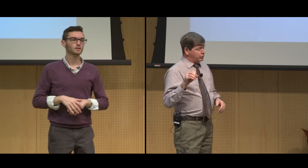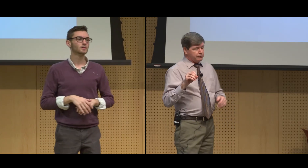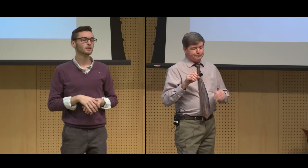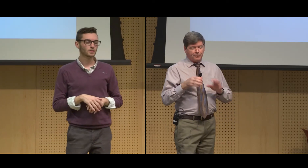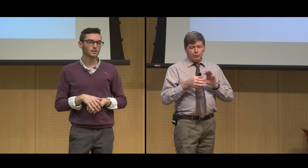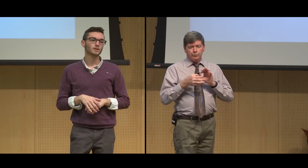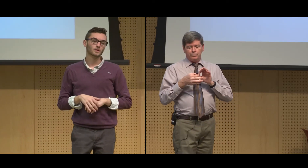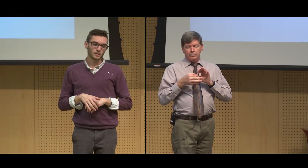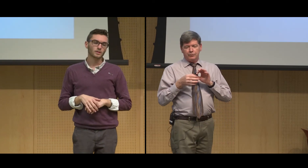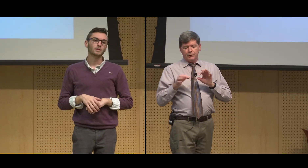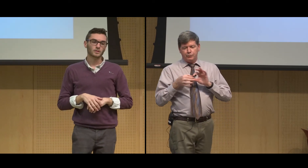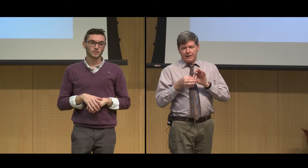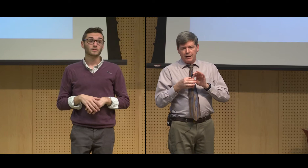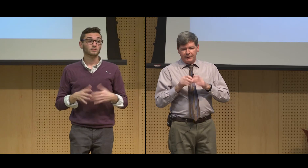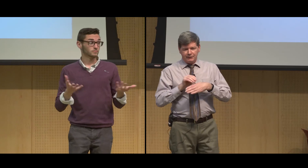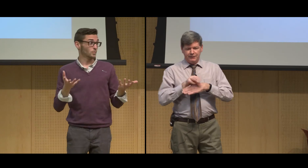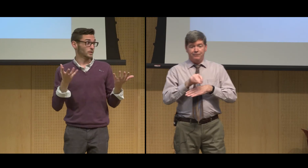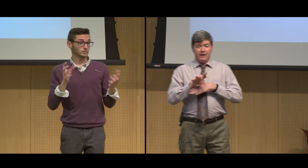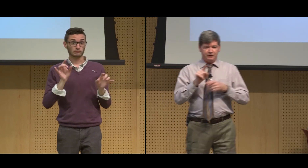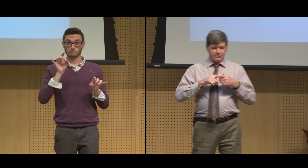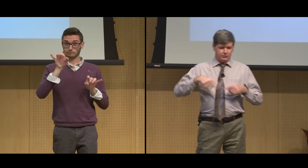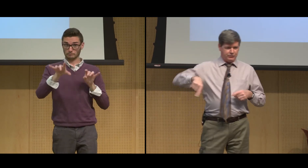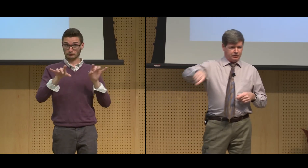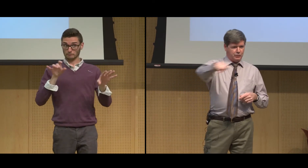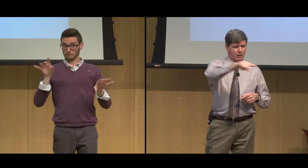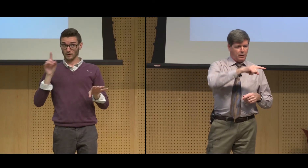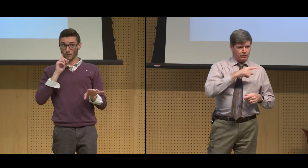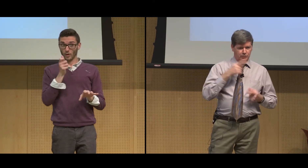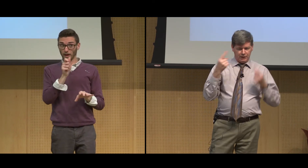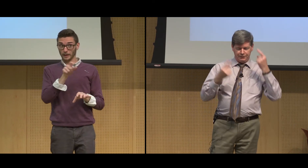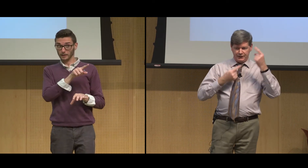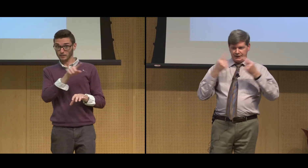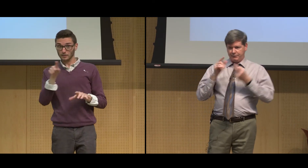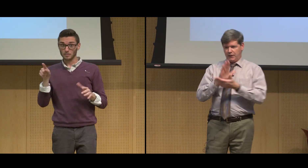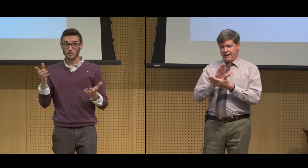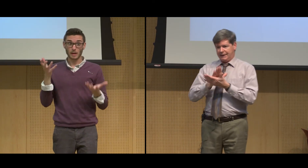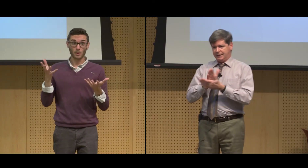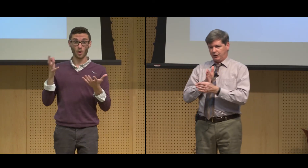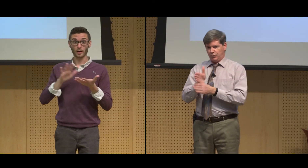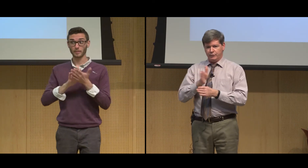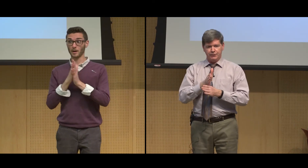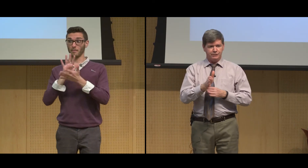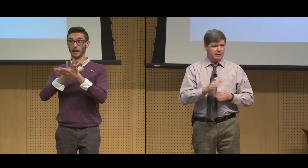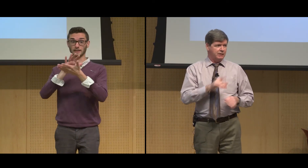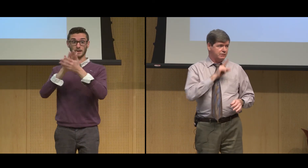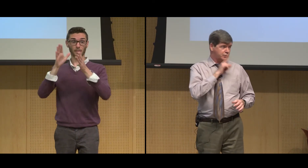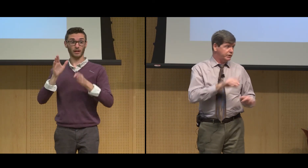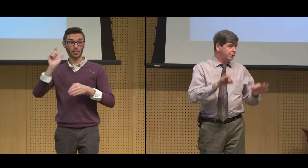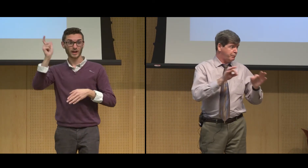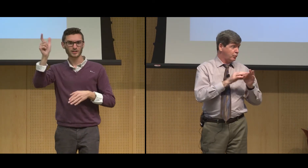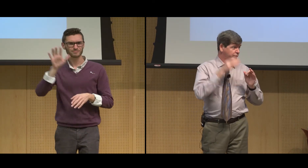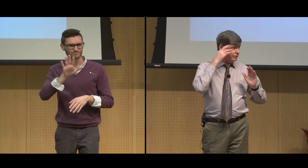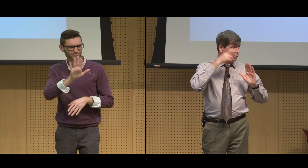Um, so, you know, regarding advice to you all who are thinking about academic careers